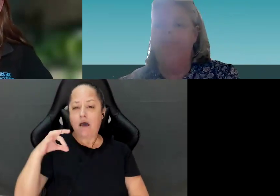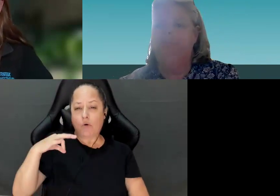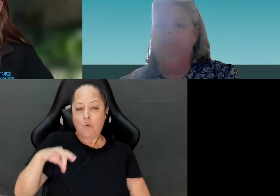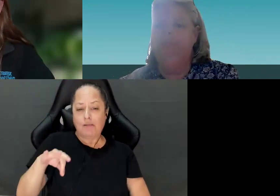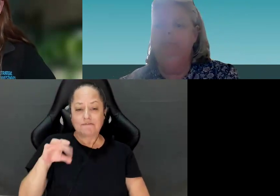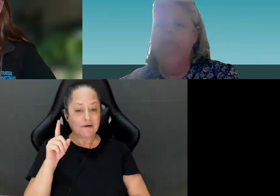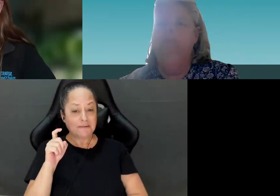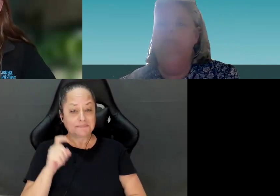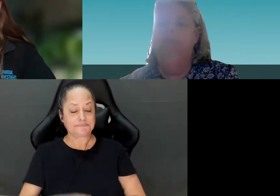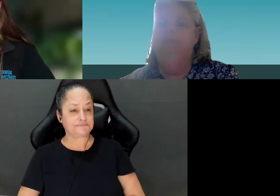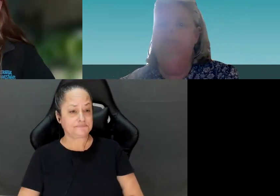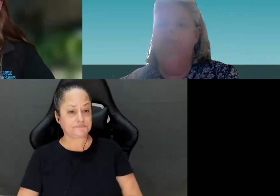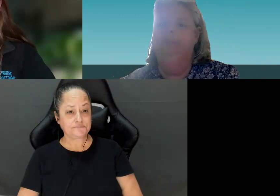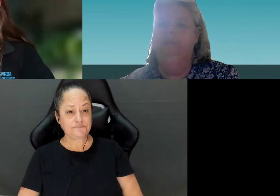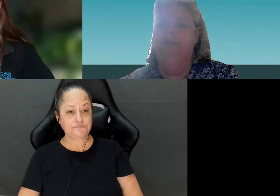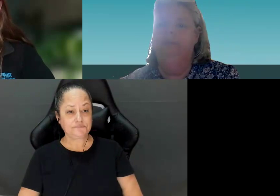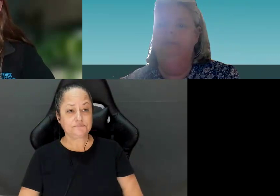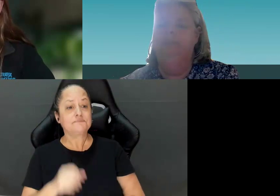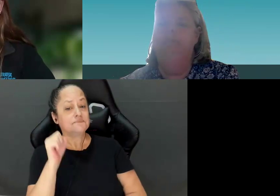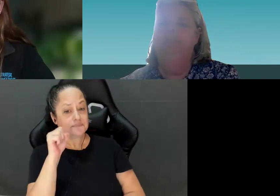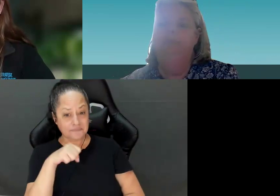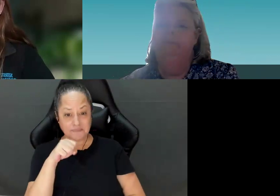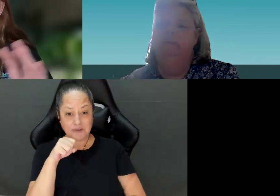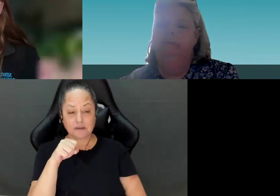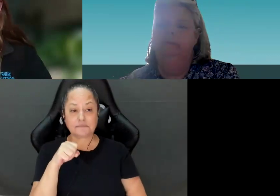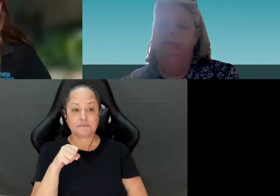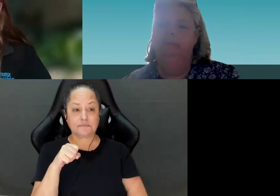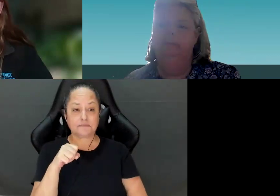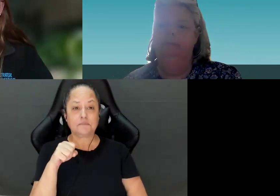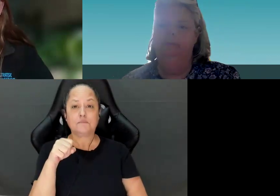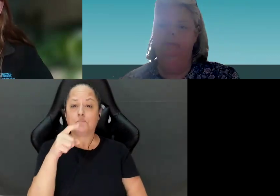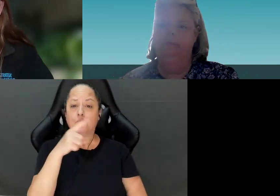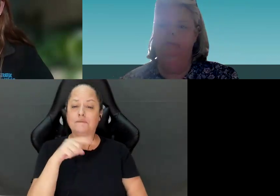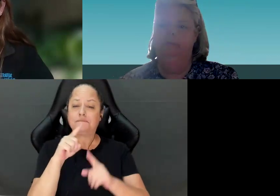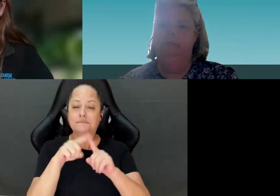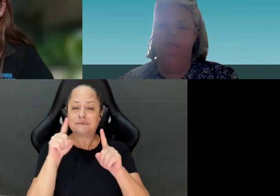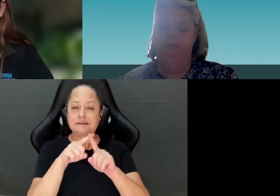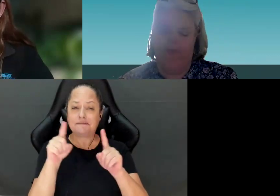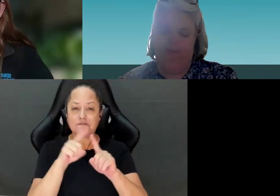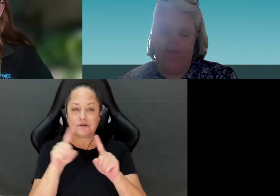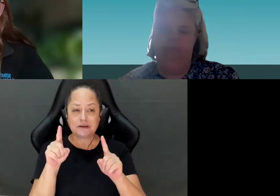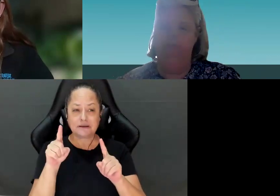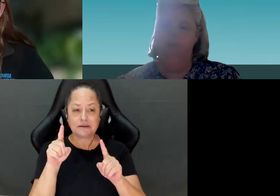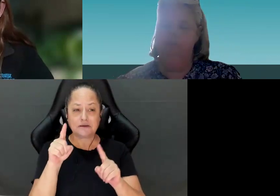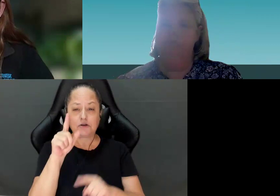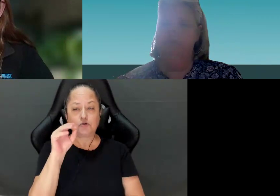Yes. So we have a number of different tools at our disposal.